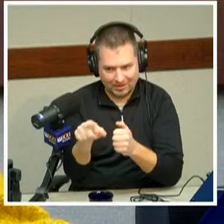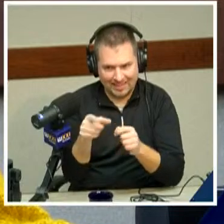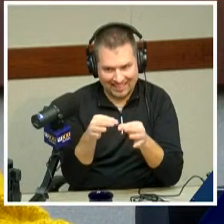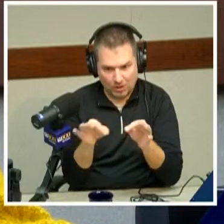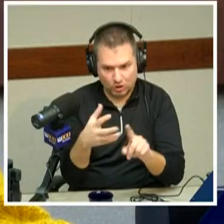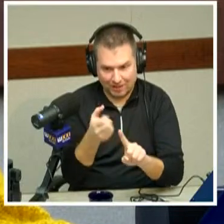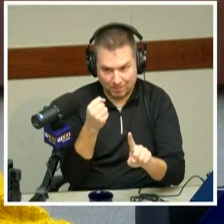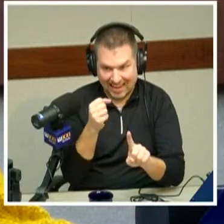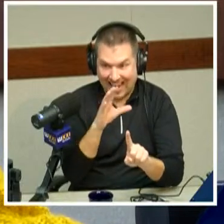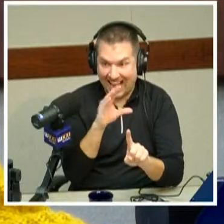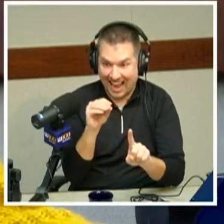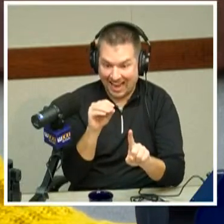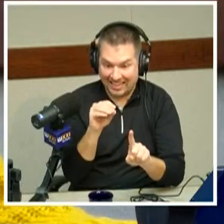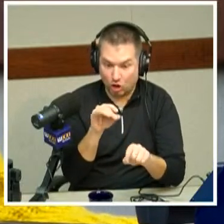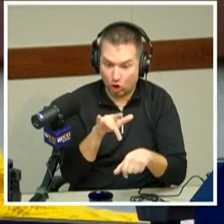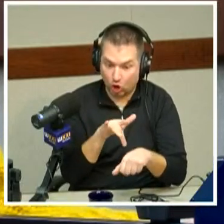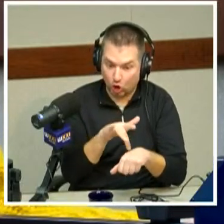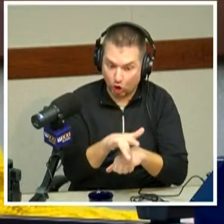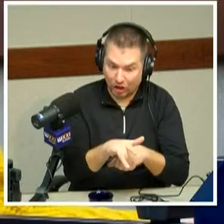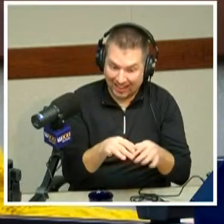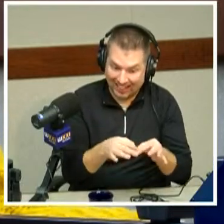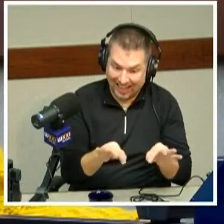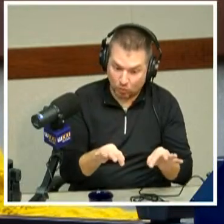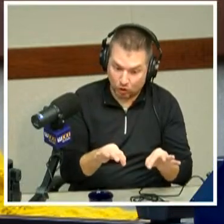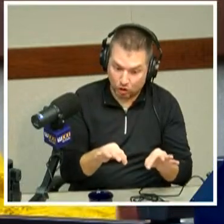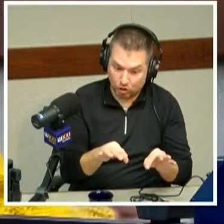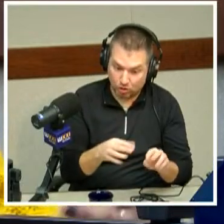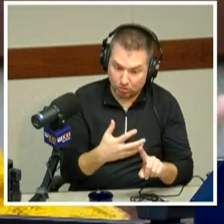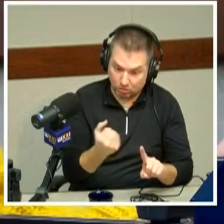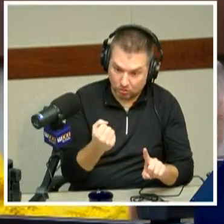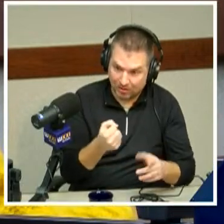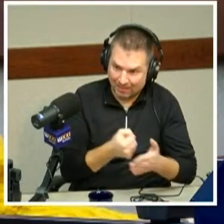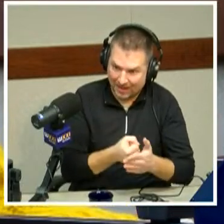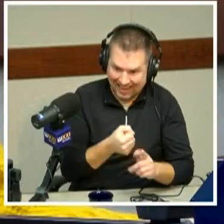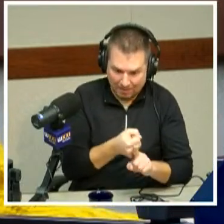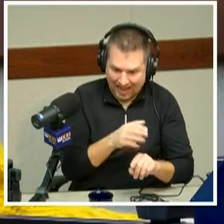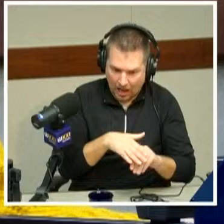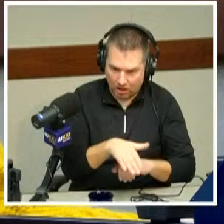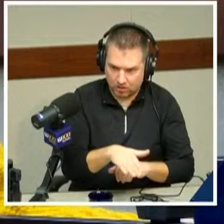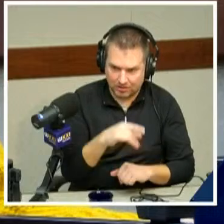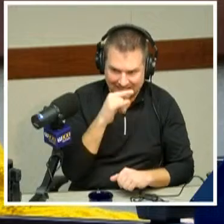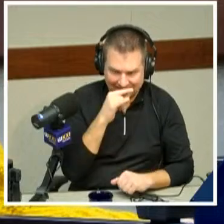early language access for deant Heart of hearing children children and somehow I got um matched up